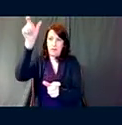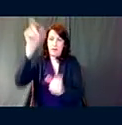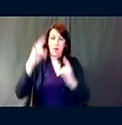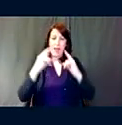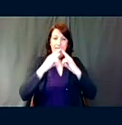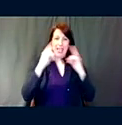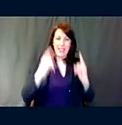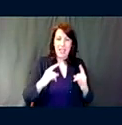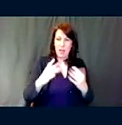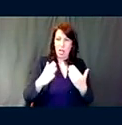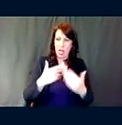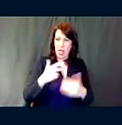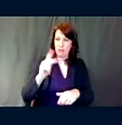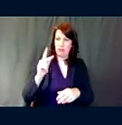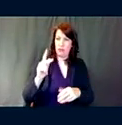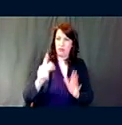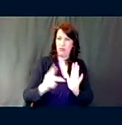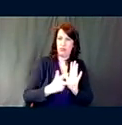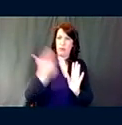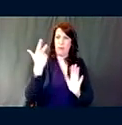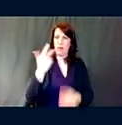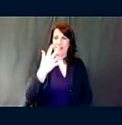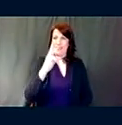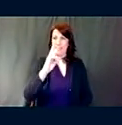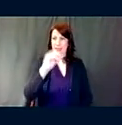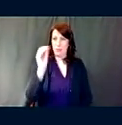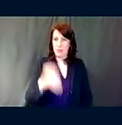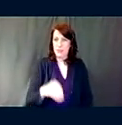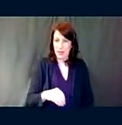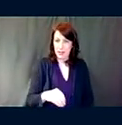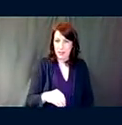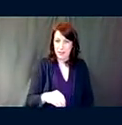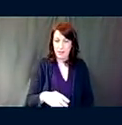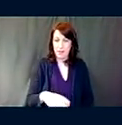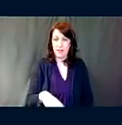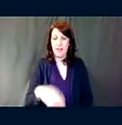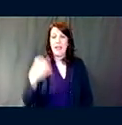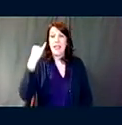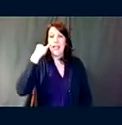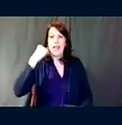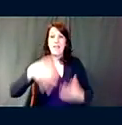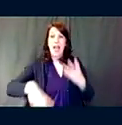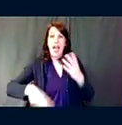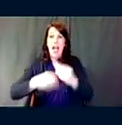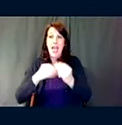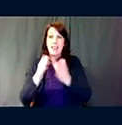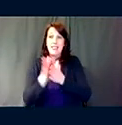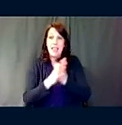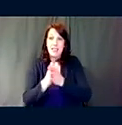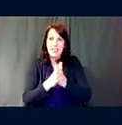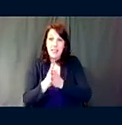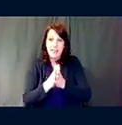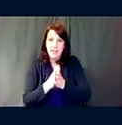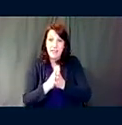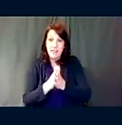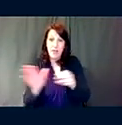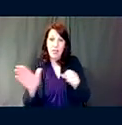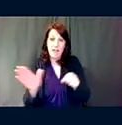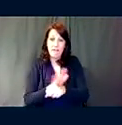CAMPS WERE PUT IN PLACE IT IT ALMOST TRIPLED TO 17%. IF IN ADDITION YOU ADD